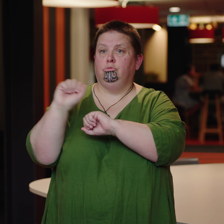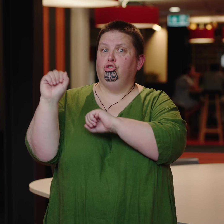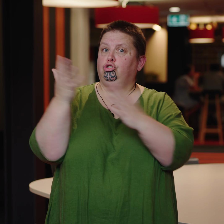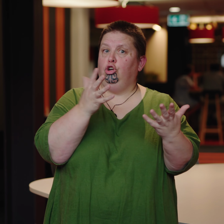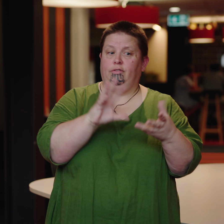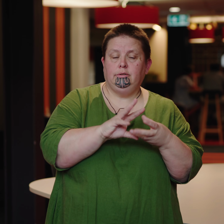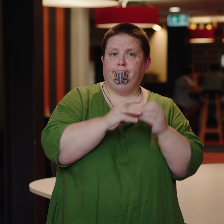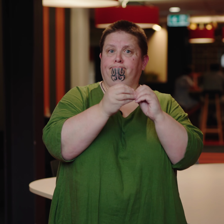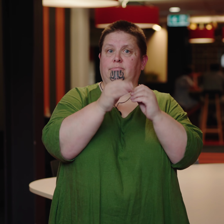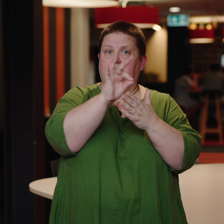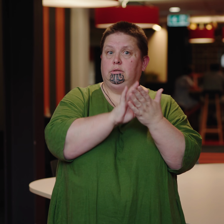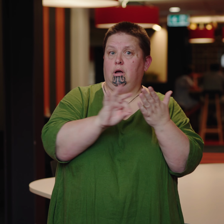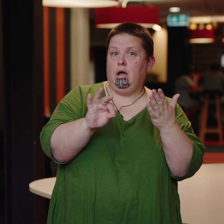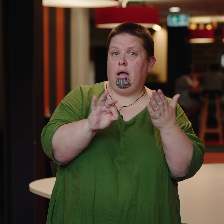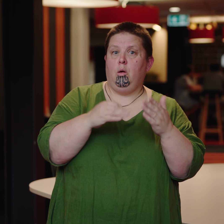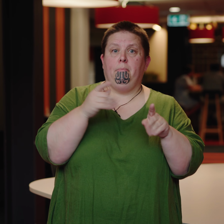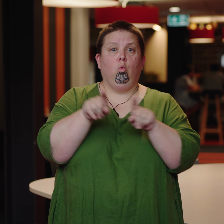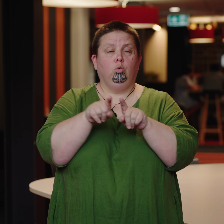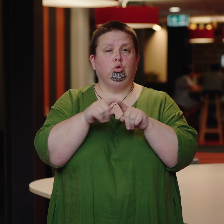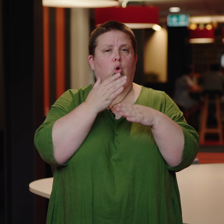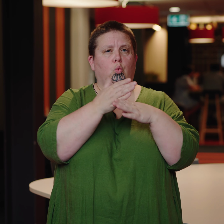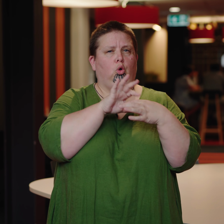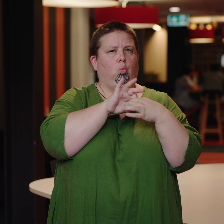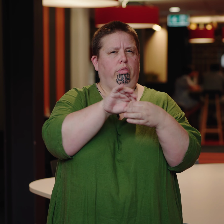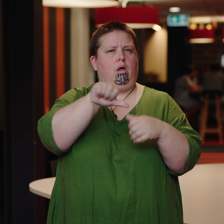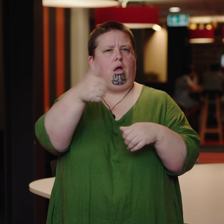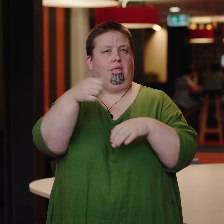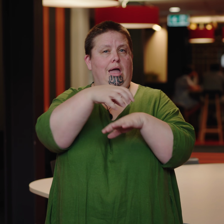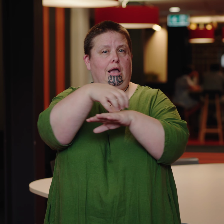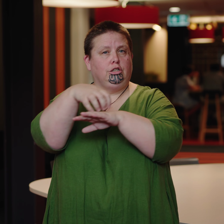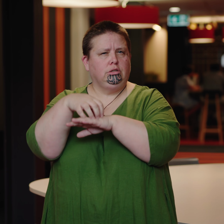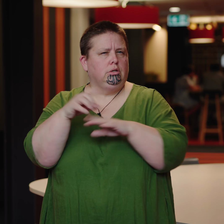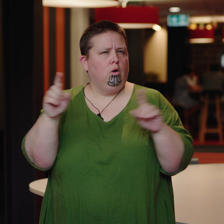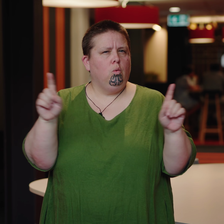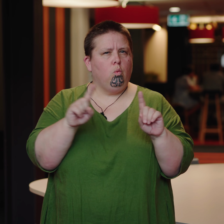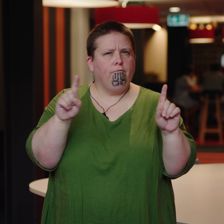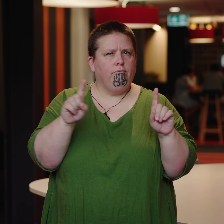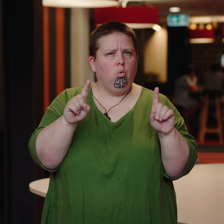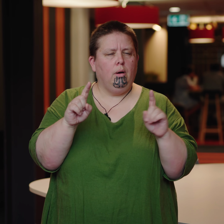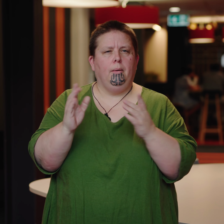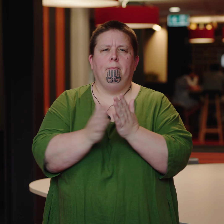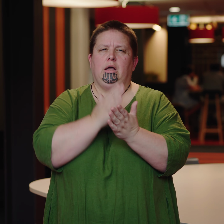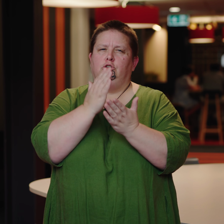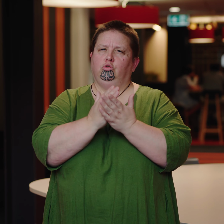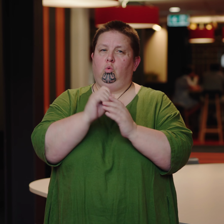work with other agencies to make sure disability perspectives and needs are